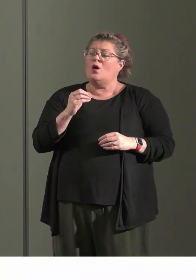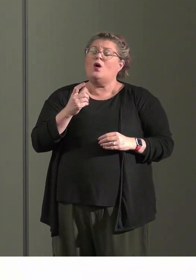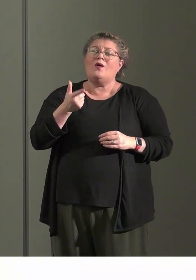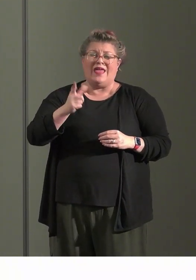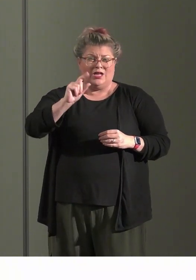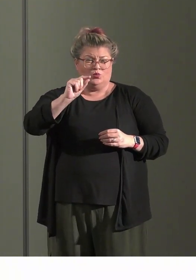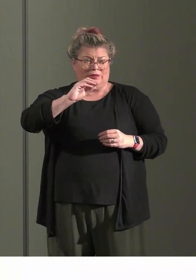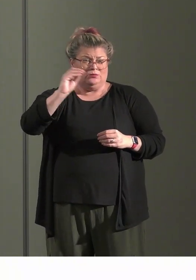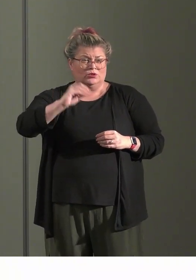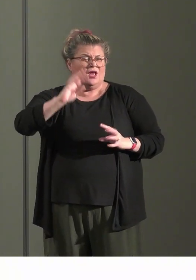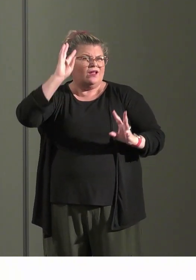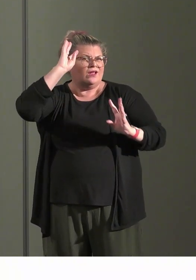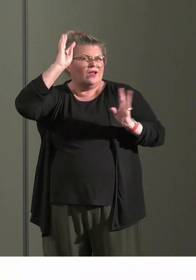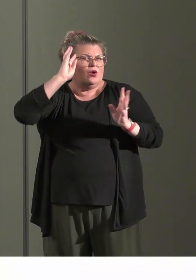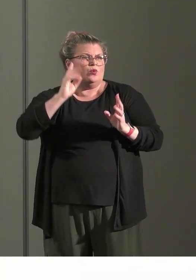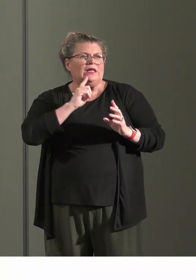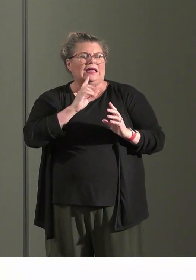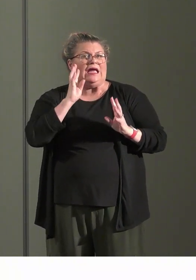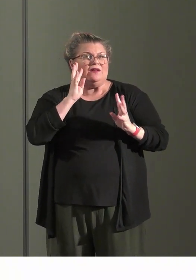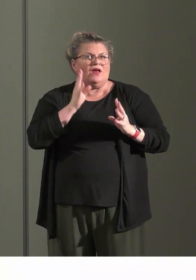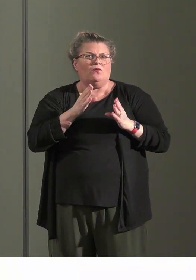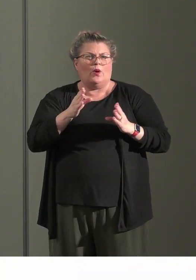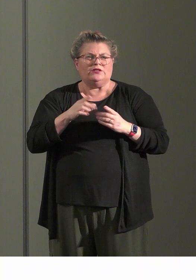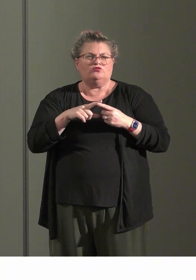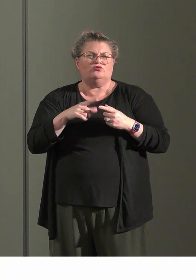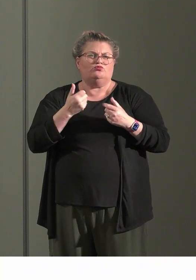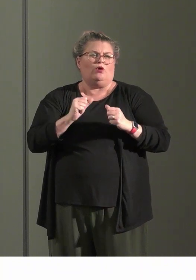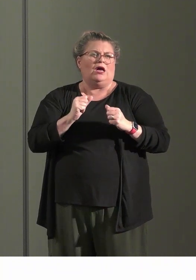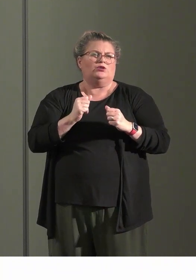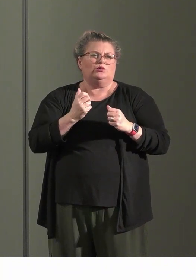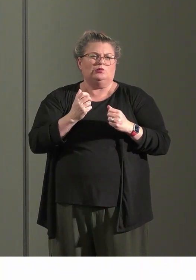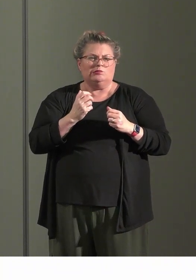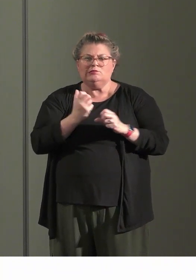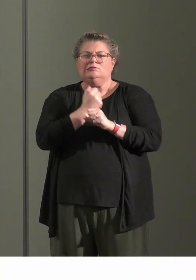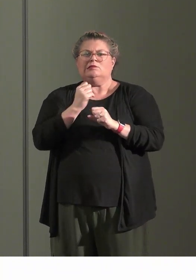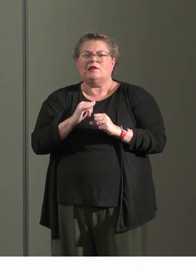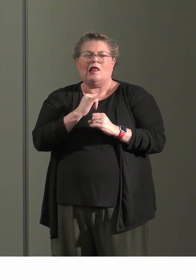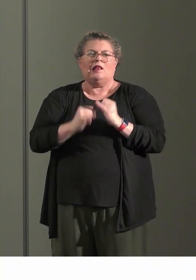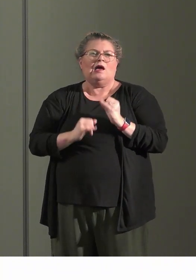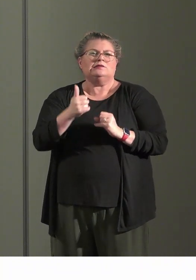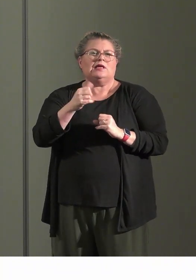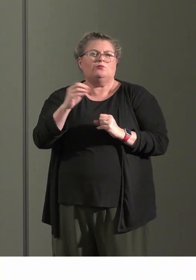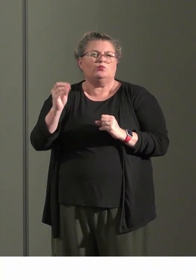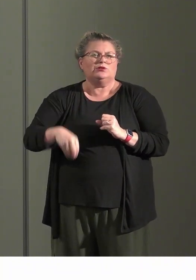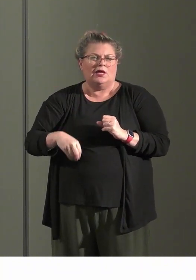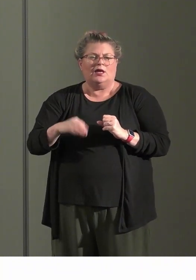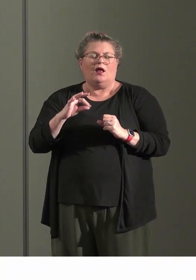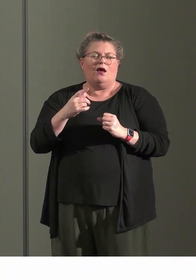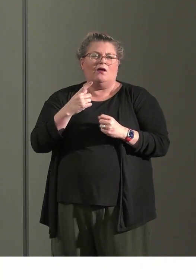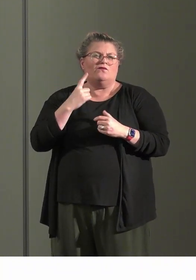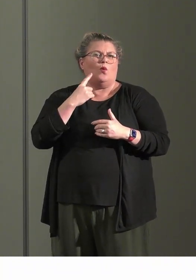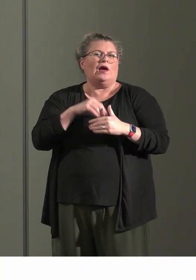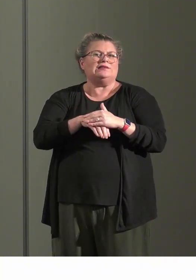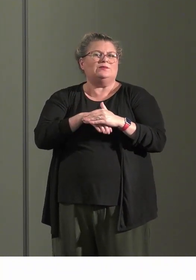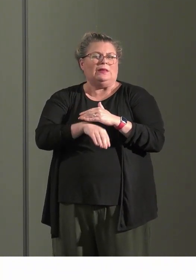innovative ways to achieve that last 20% fort accessibility piece. In doing so it encourages